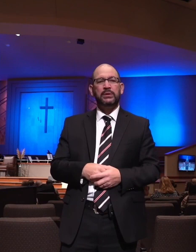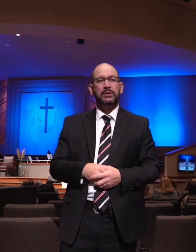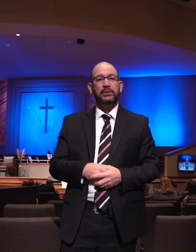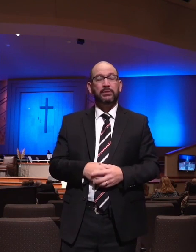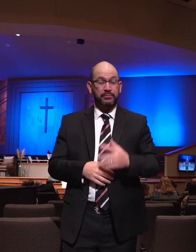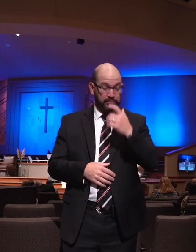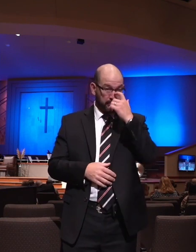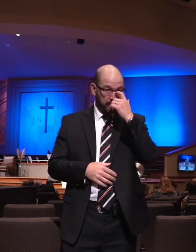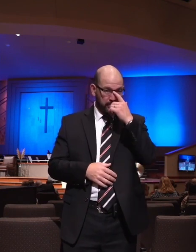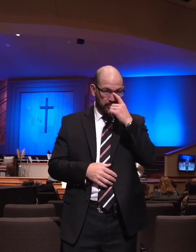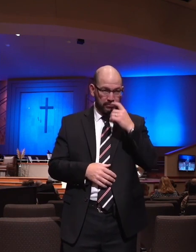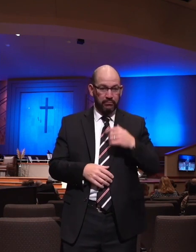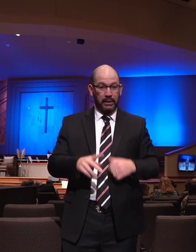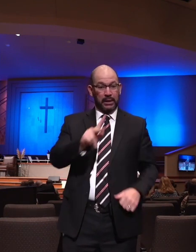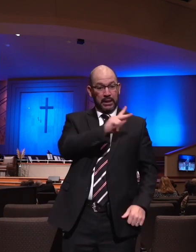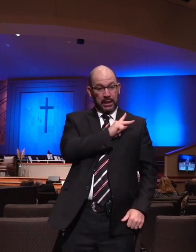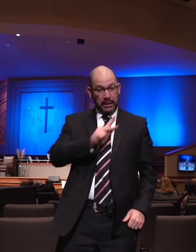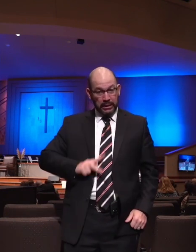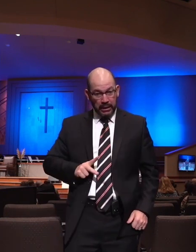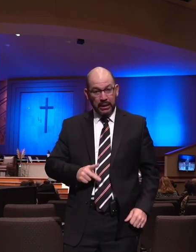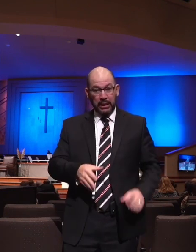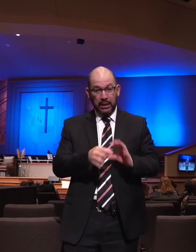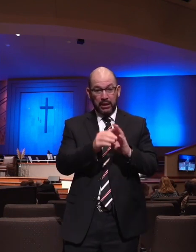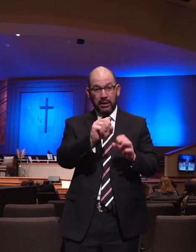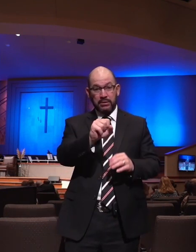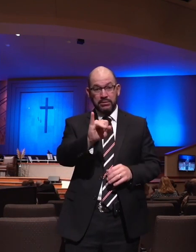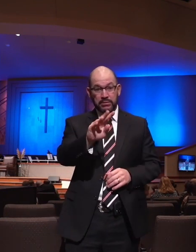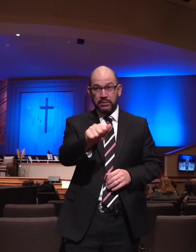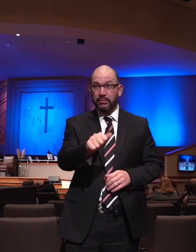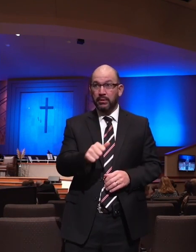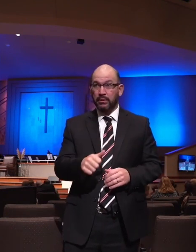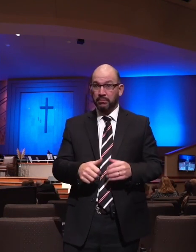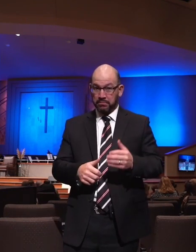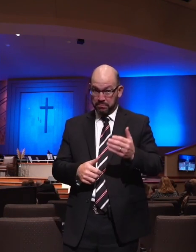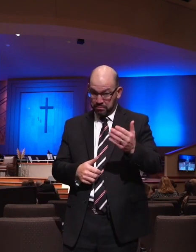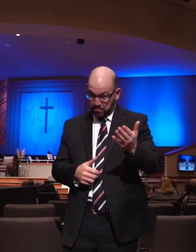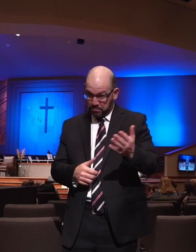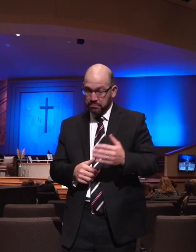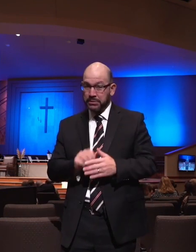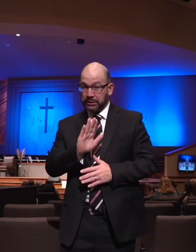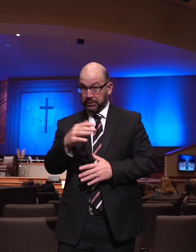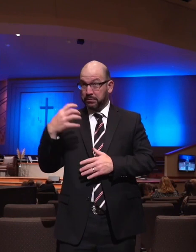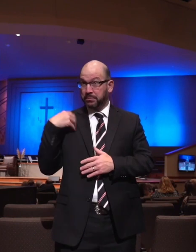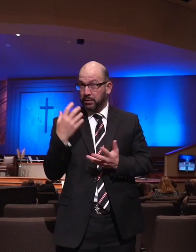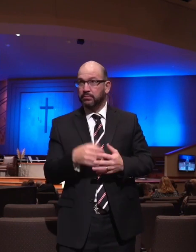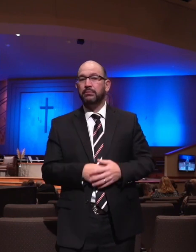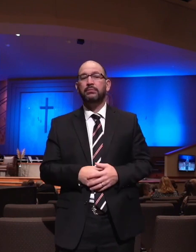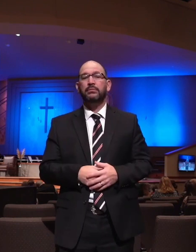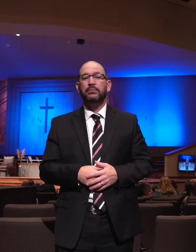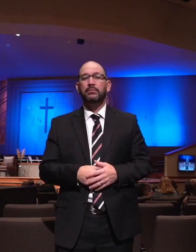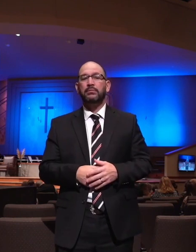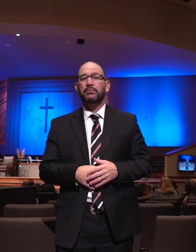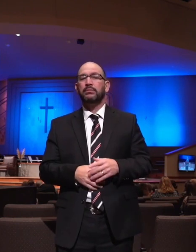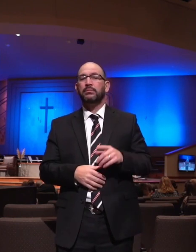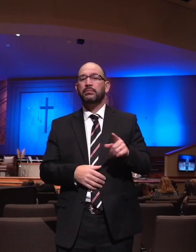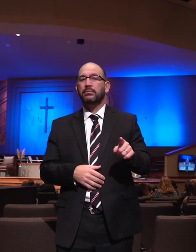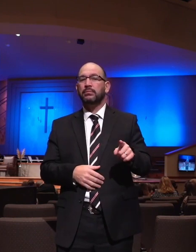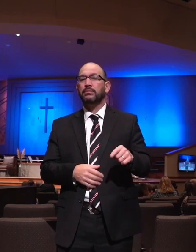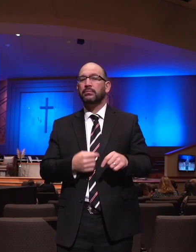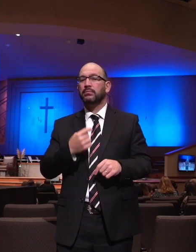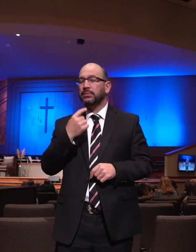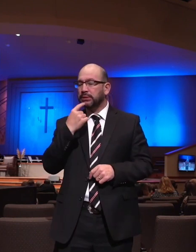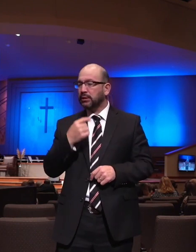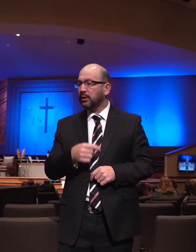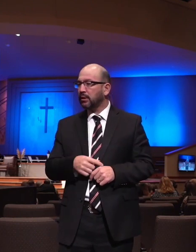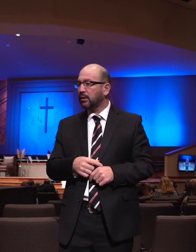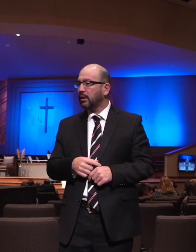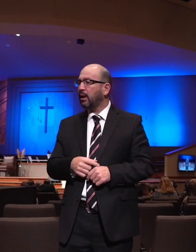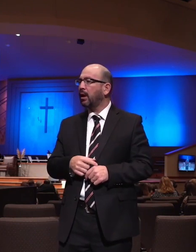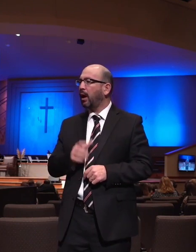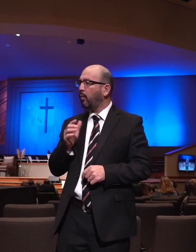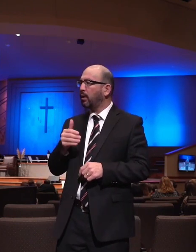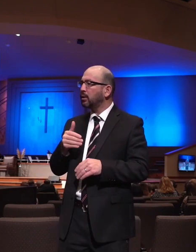and the king of Syria said okay now go to go and I'll send a letter unto